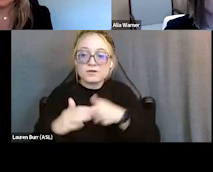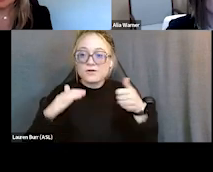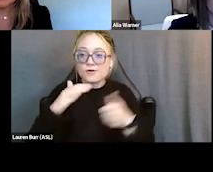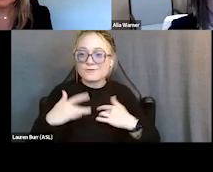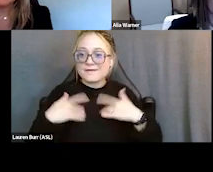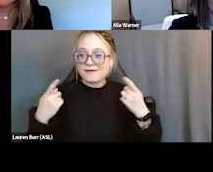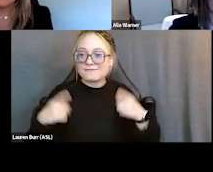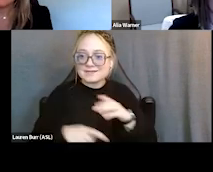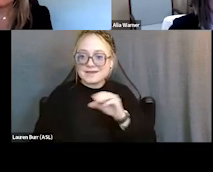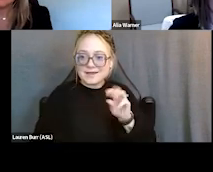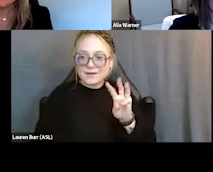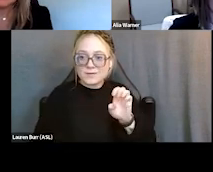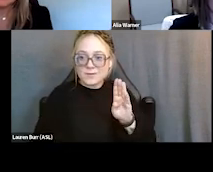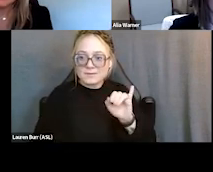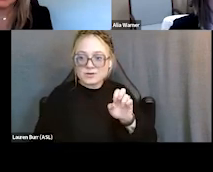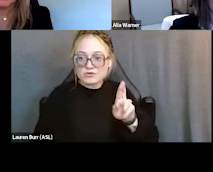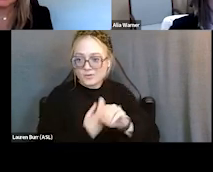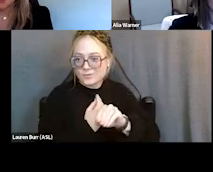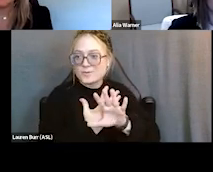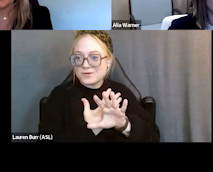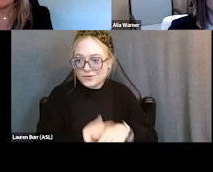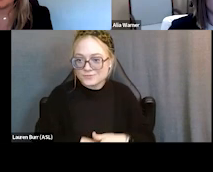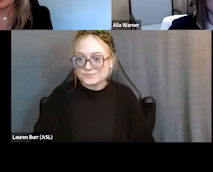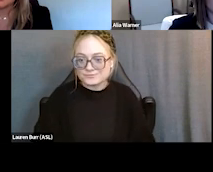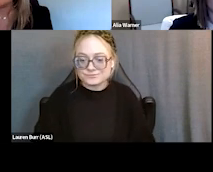of our website. We'll also get the link into the chat for everybody.